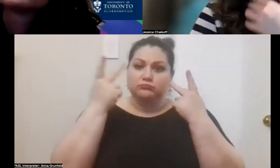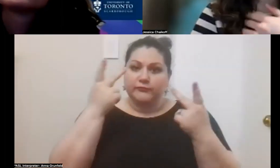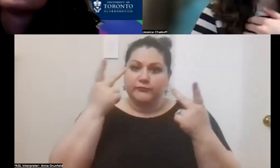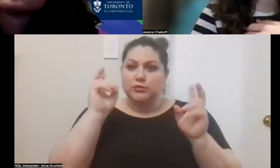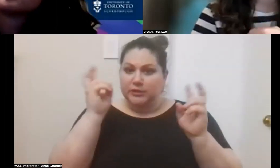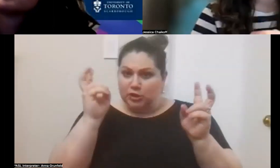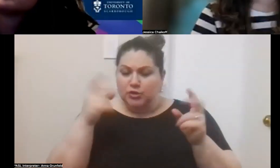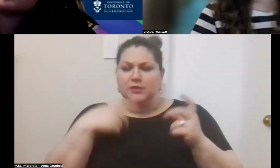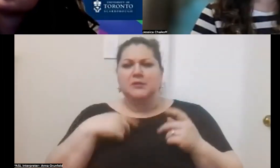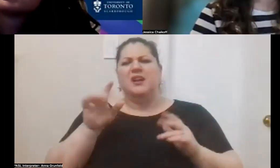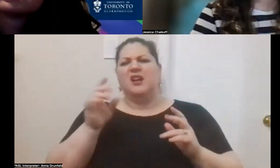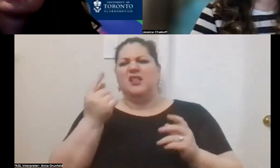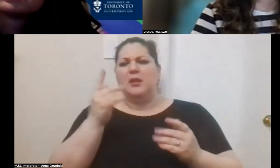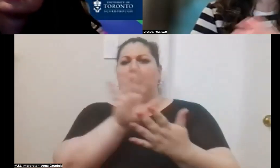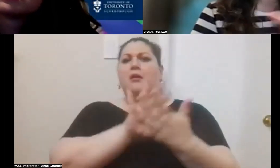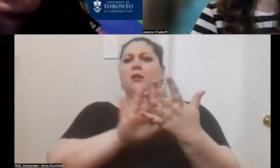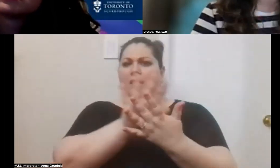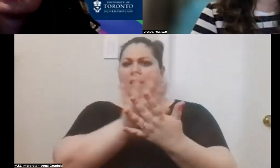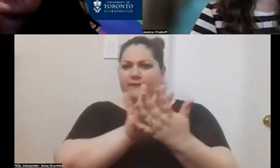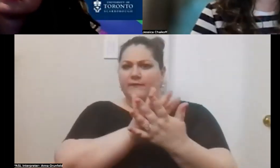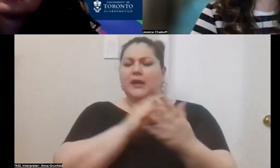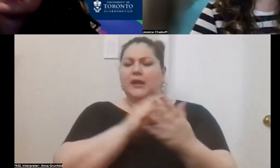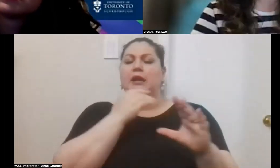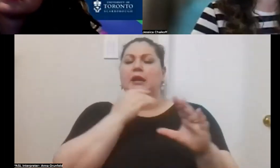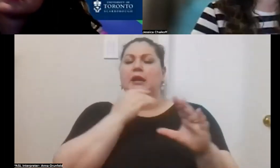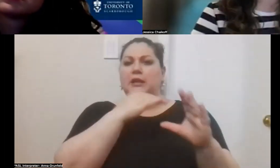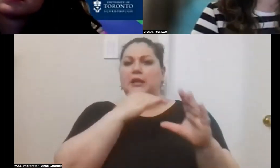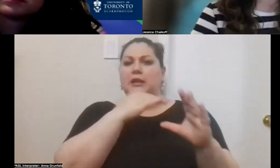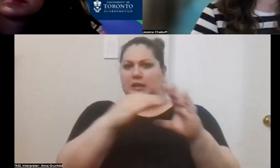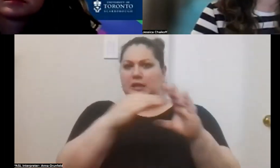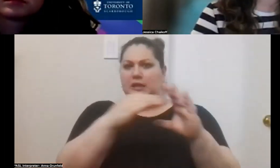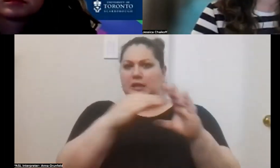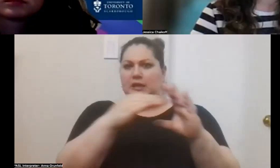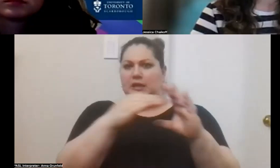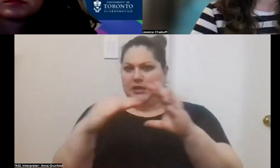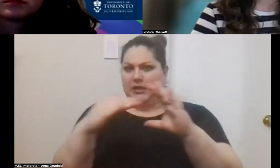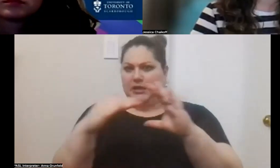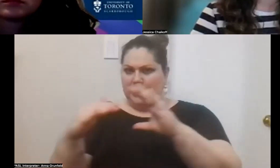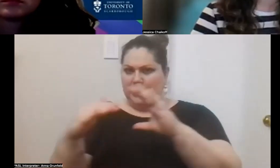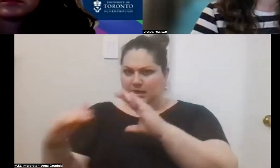And one of the faculty was like, my syllabus isn't finished yet, we will talk later.